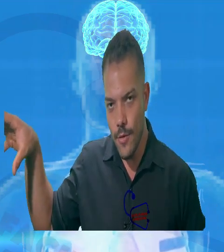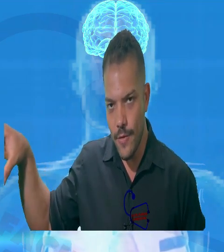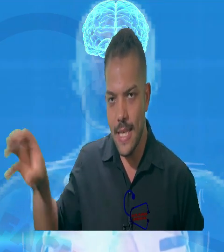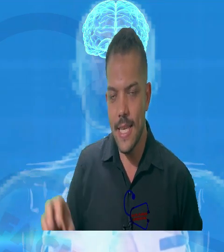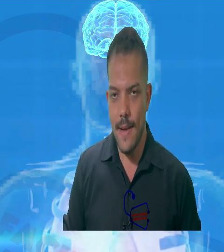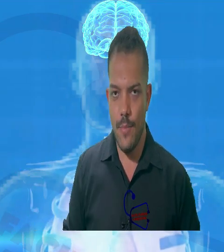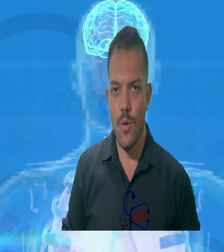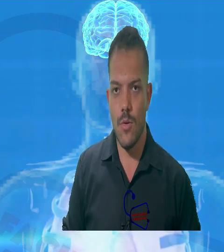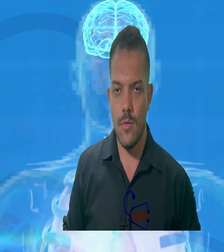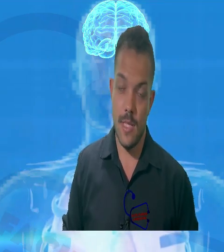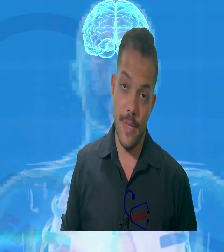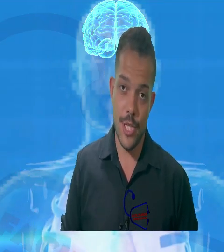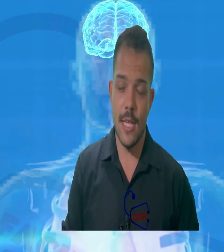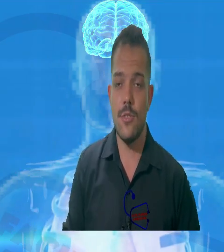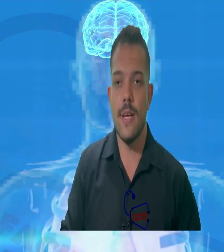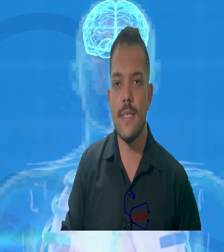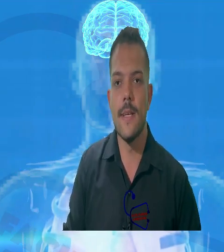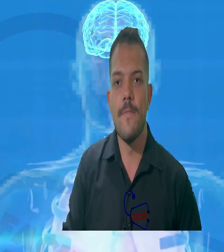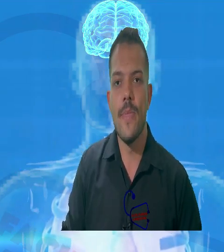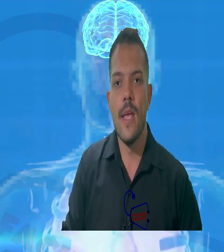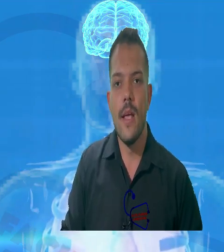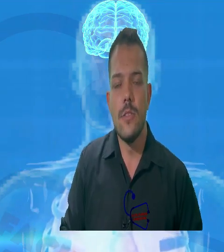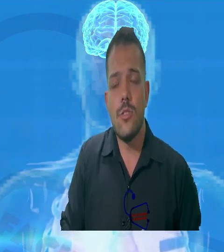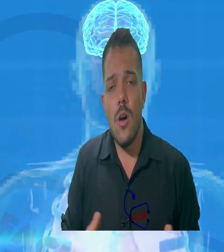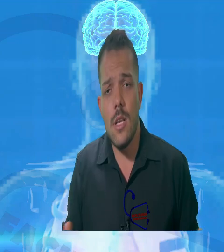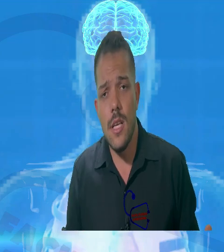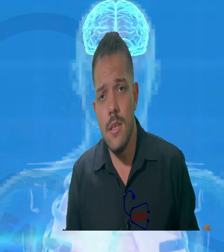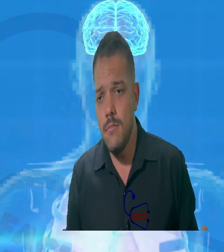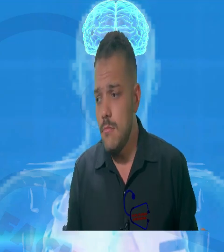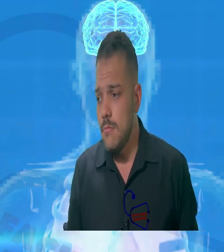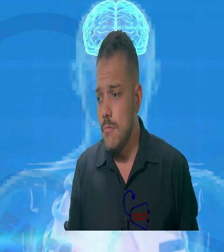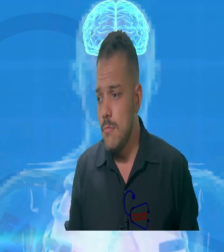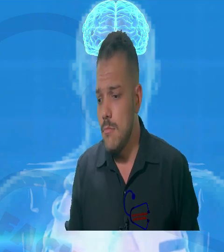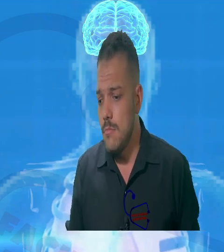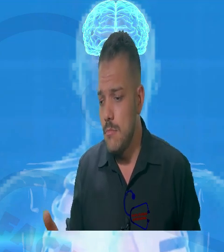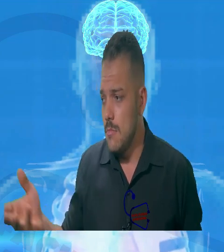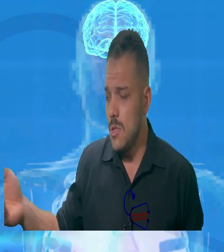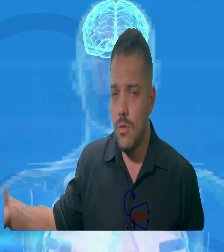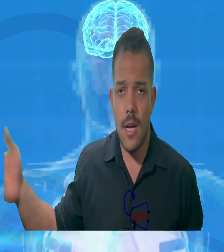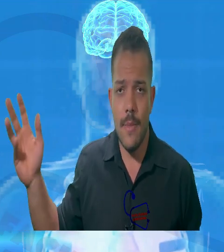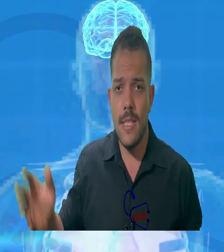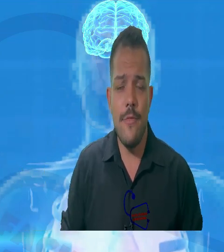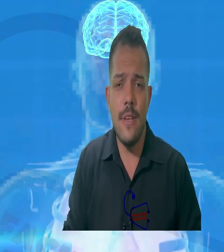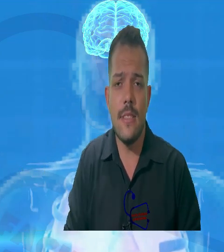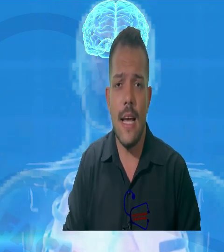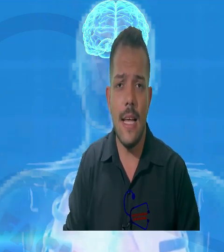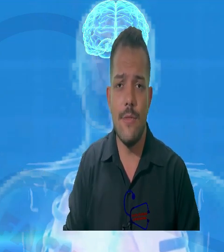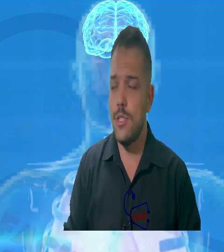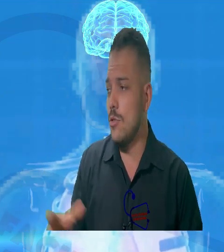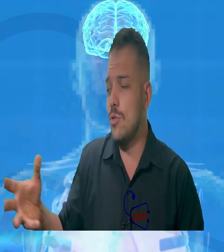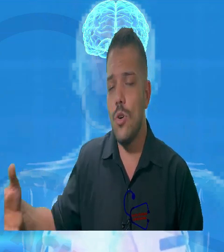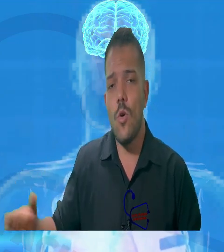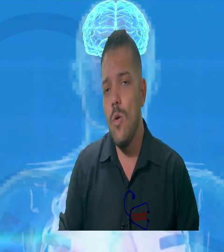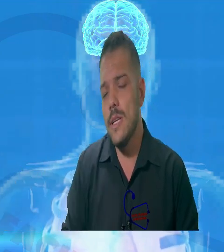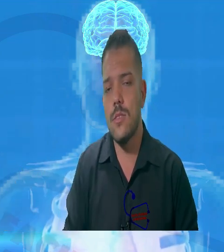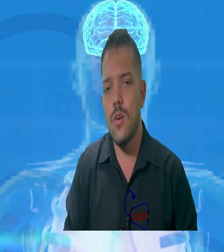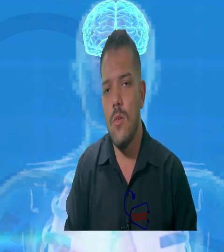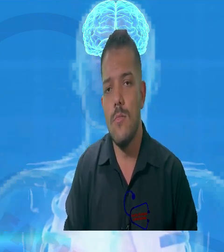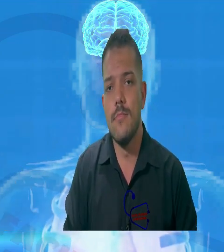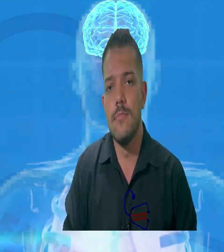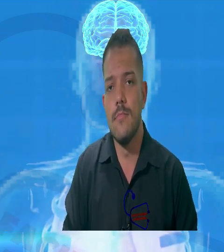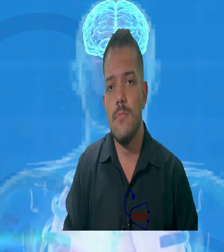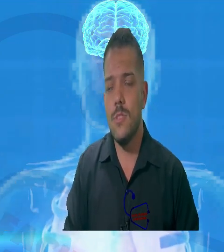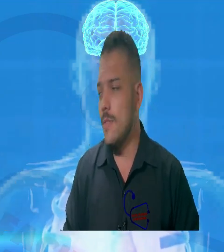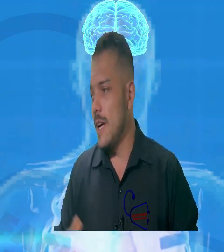talk about in a moment about the medications but your bed is infested You haven't changed the sheets you go there